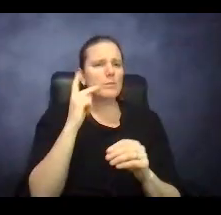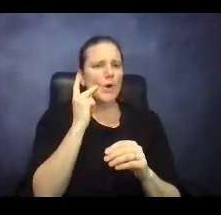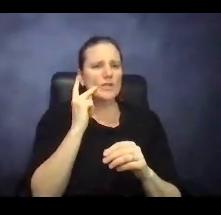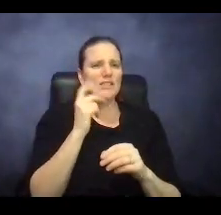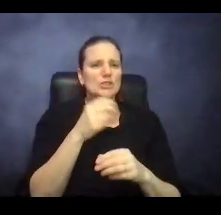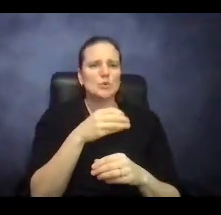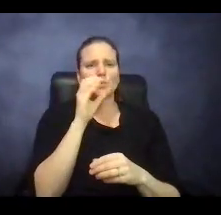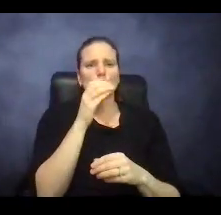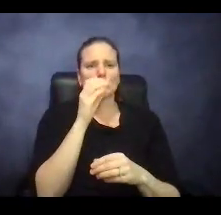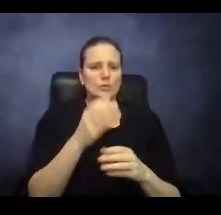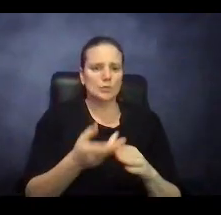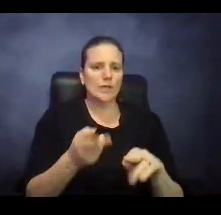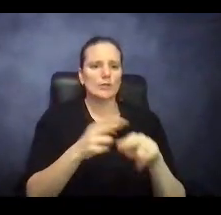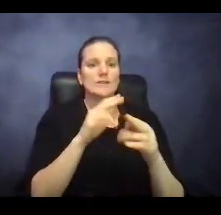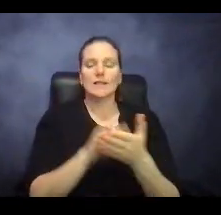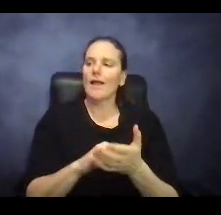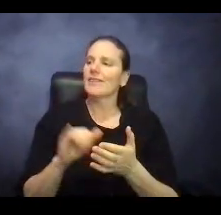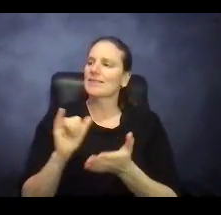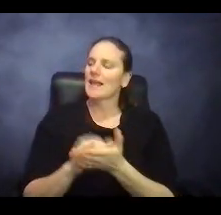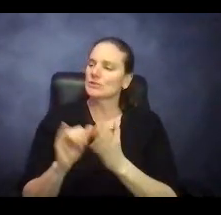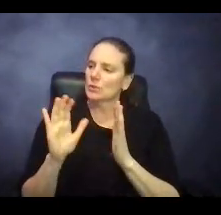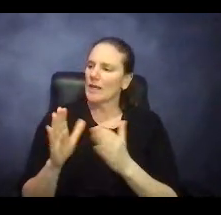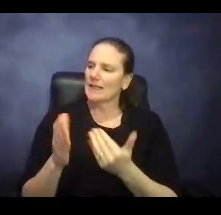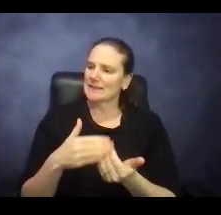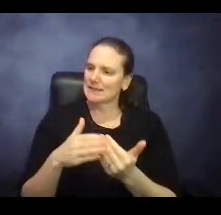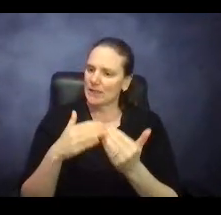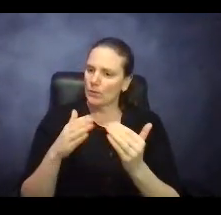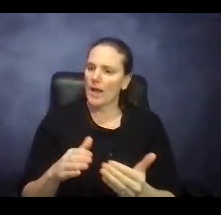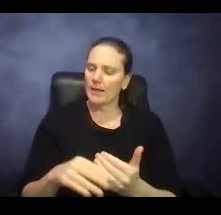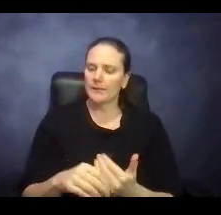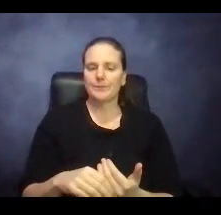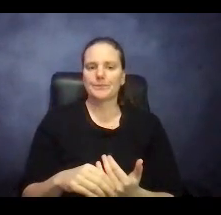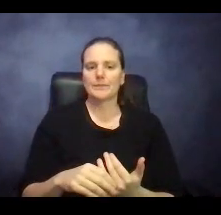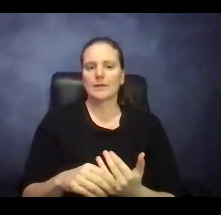So it's a great easy way. We have to be mindful. There's certain ones that I like over others.